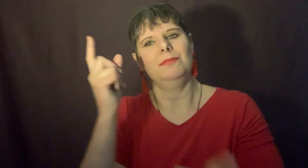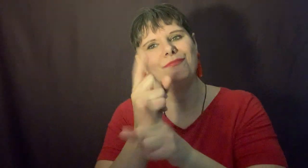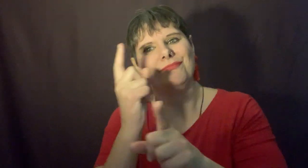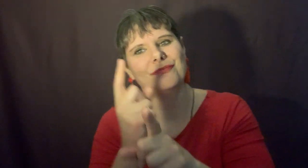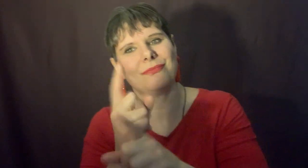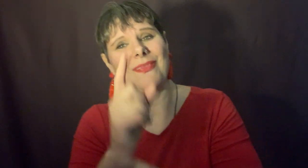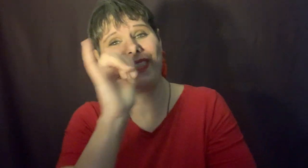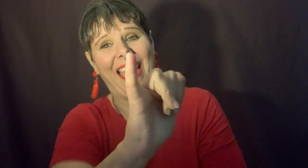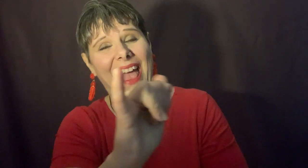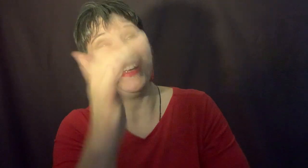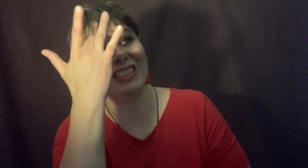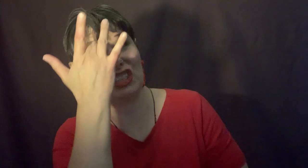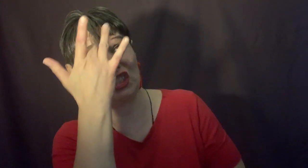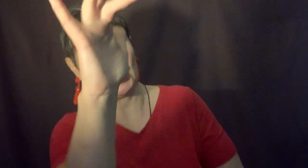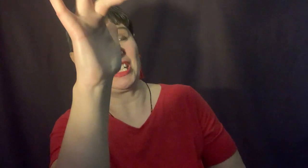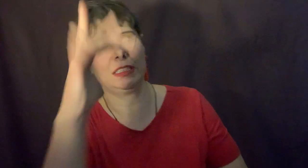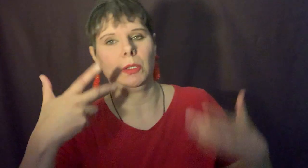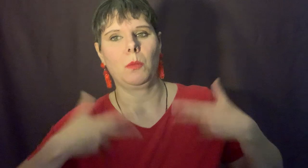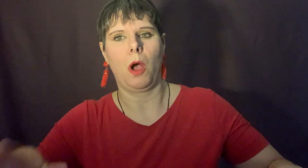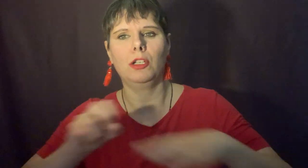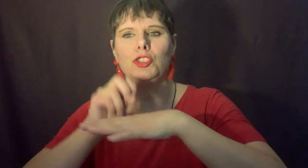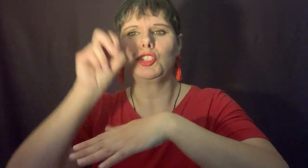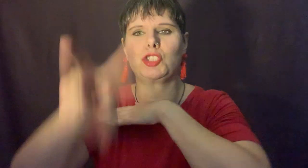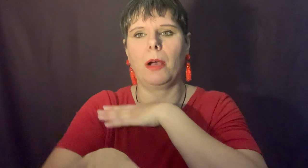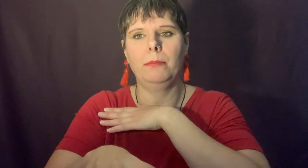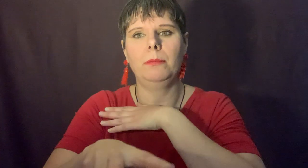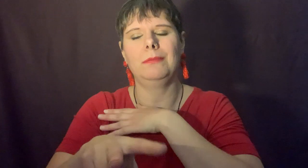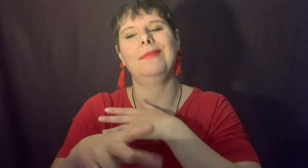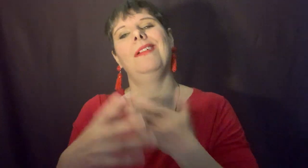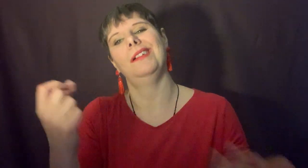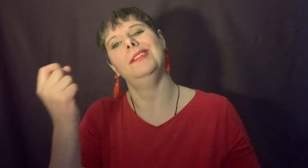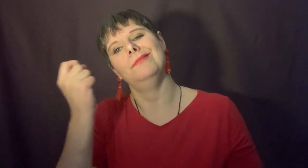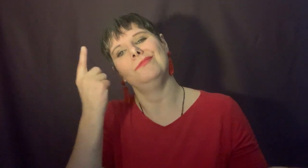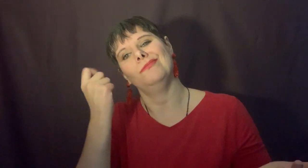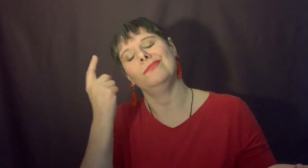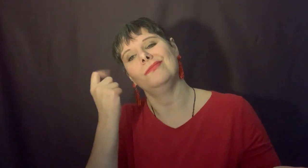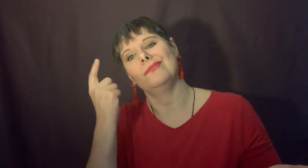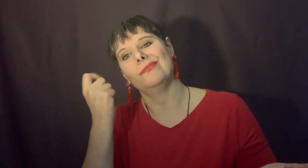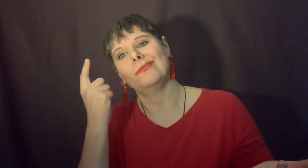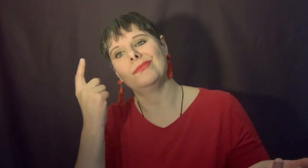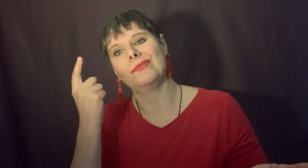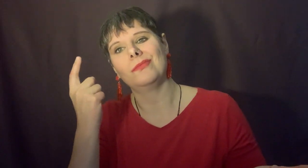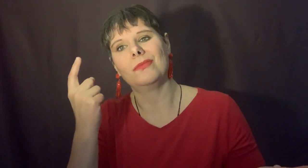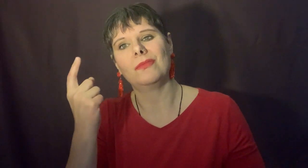The genius was afraid to jump and rightfully so, I'll give him that.